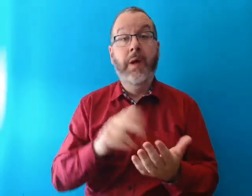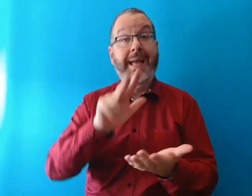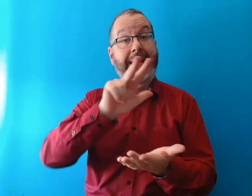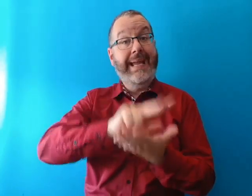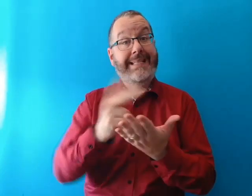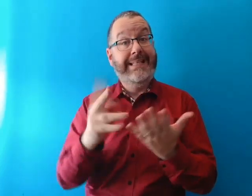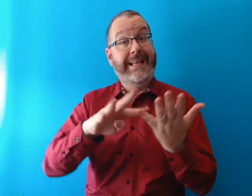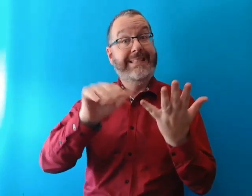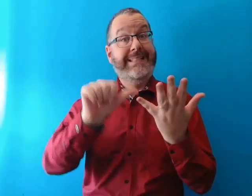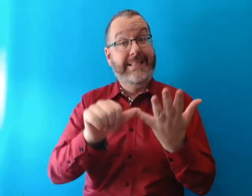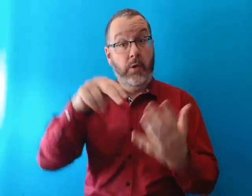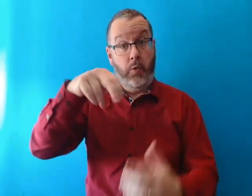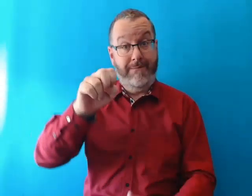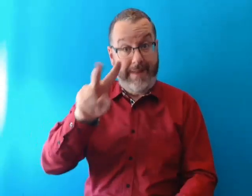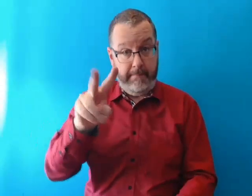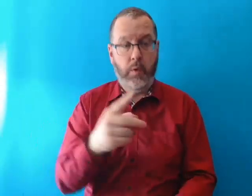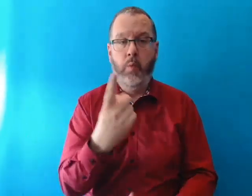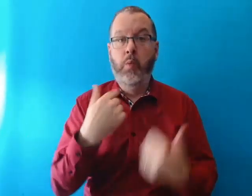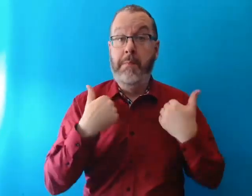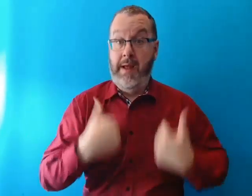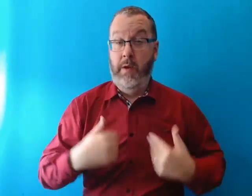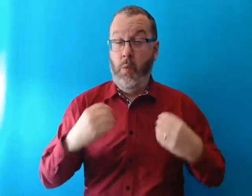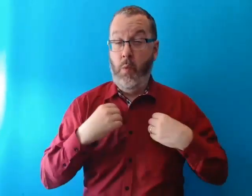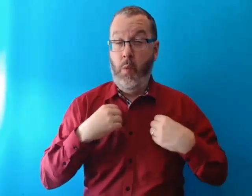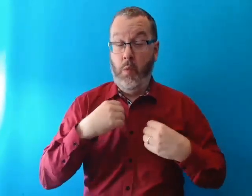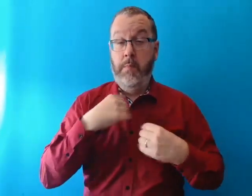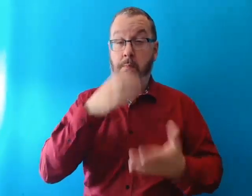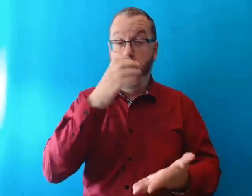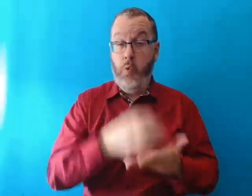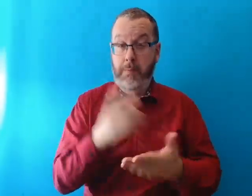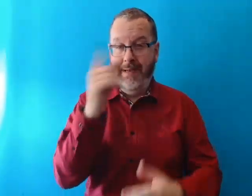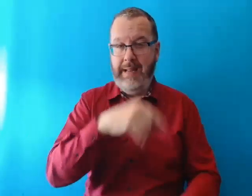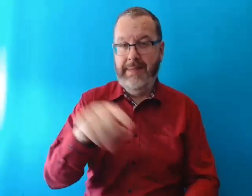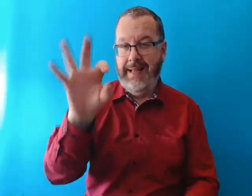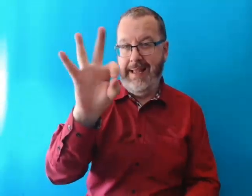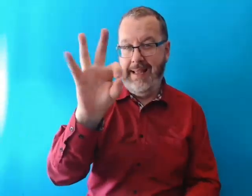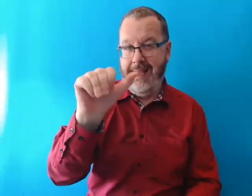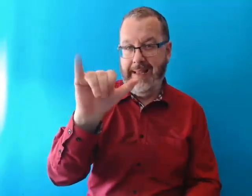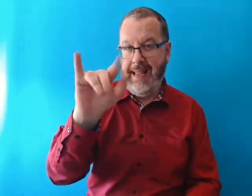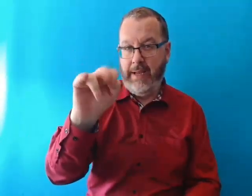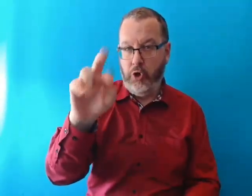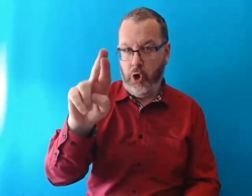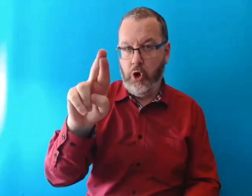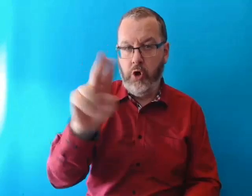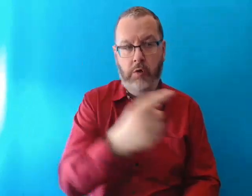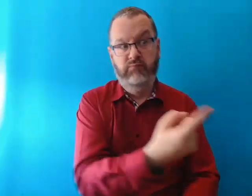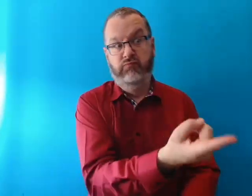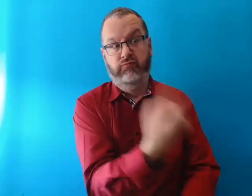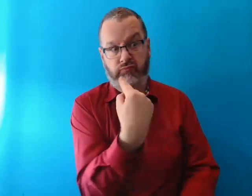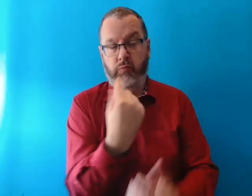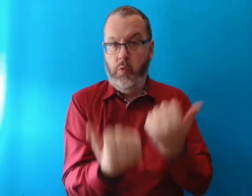In November 1896, a publican named Gaynor was in the Ballinrobe court